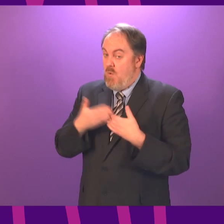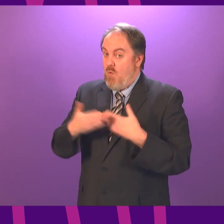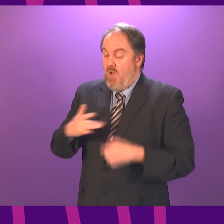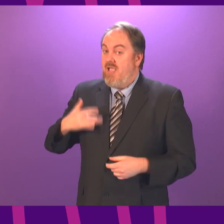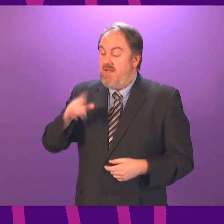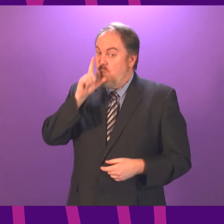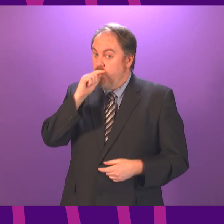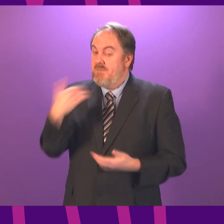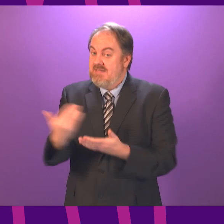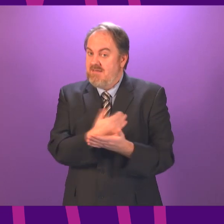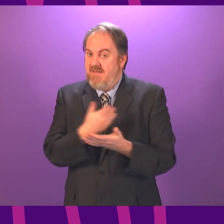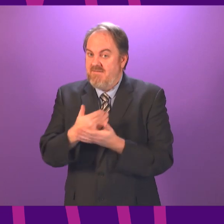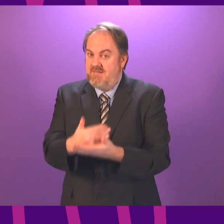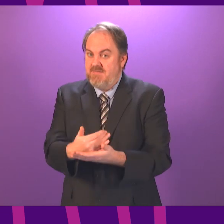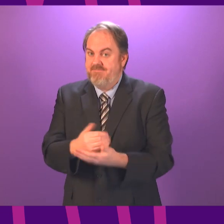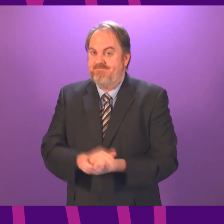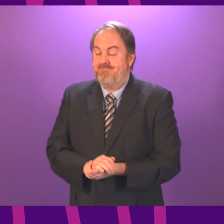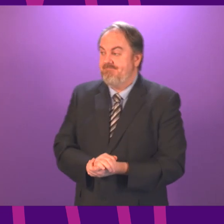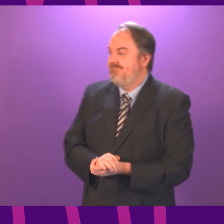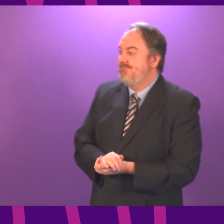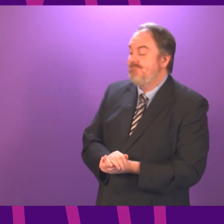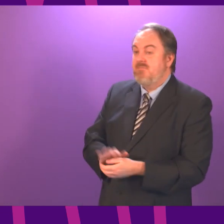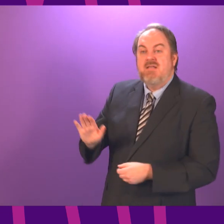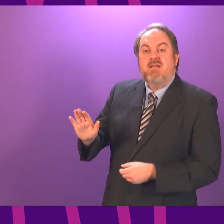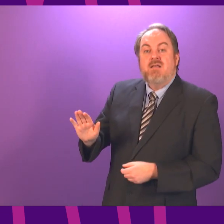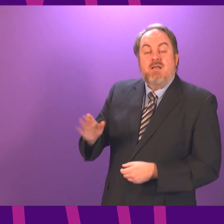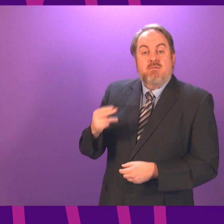The First Minister: Again, I say no—I do not accept that. In